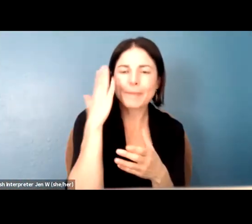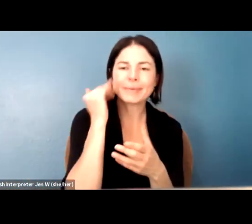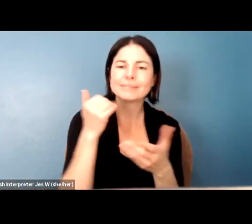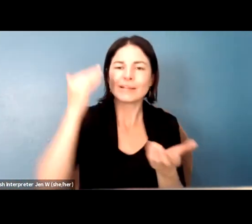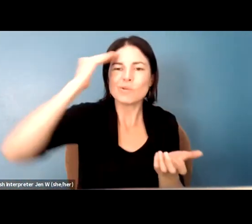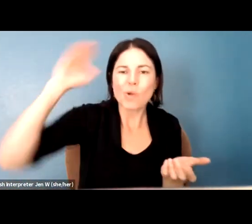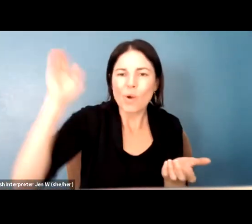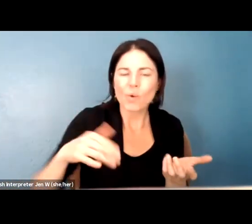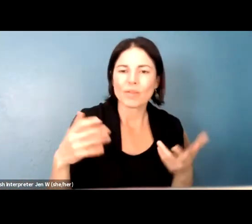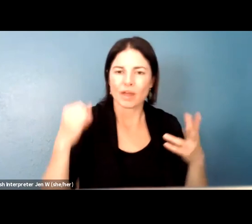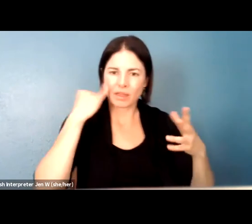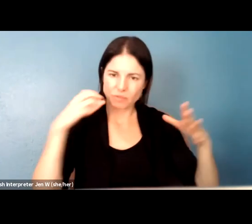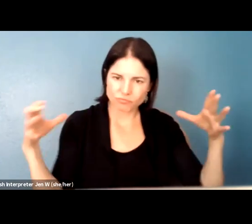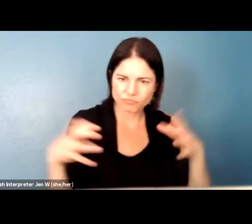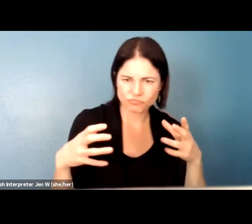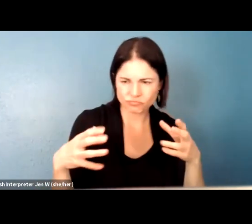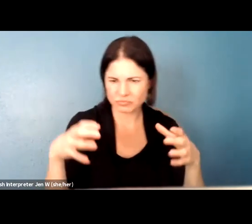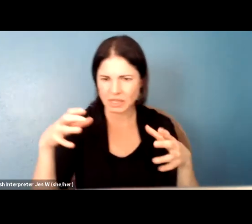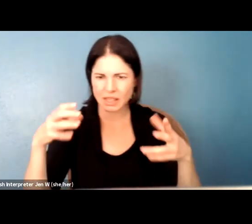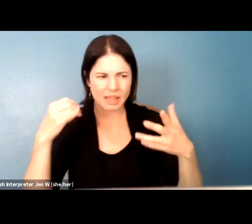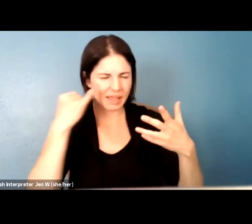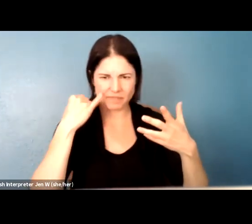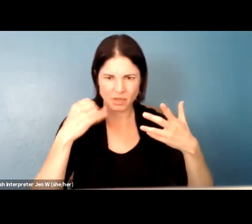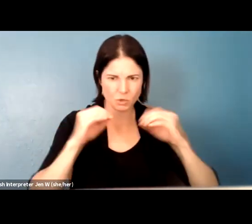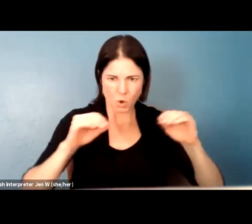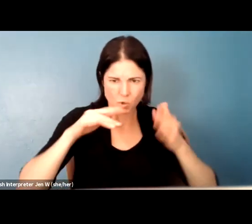without having practiced, the way that mount safe tongue